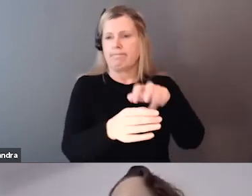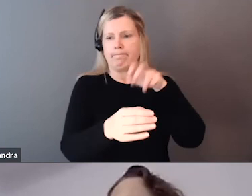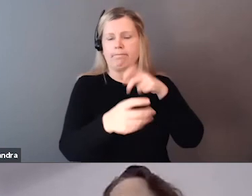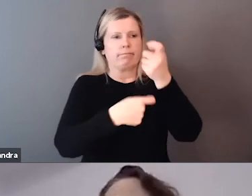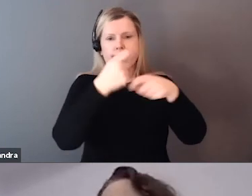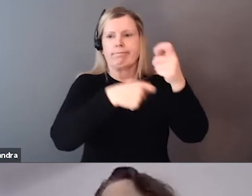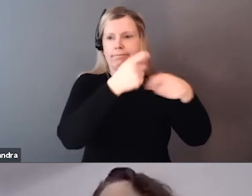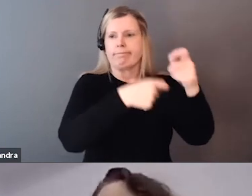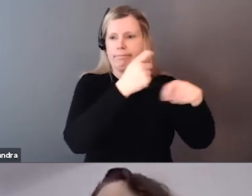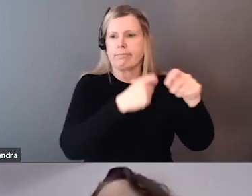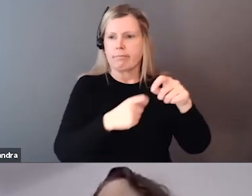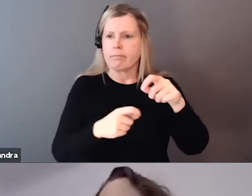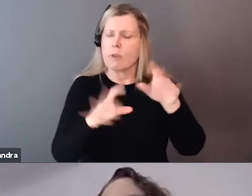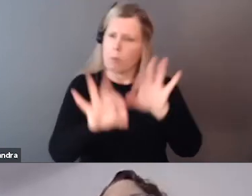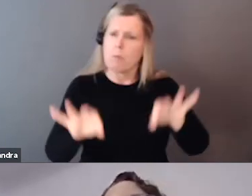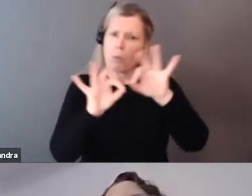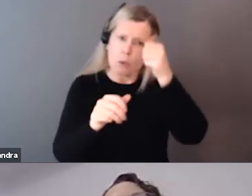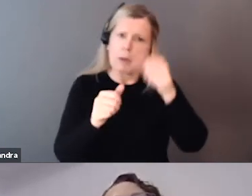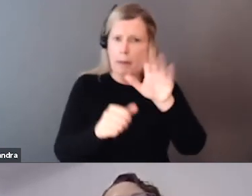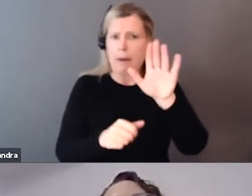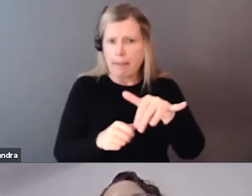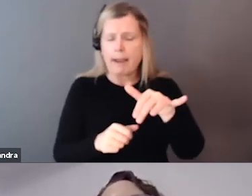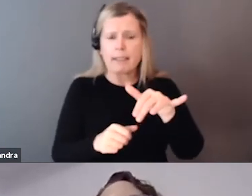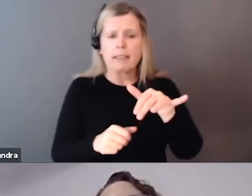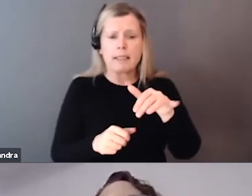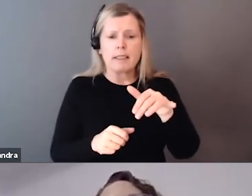in mind with return to work and mental health and return to work with any health condition,